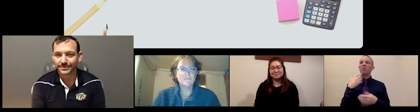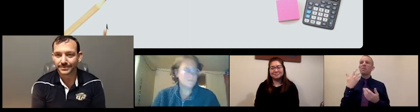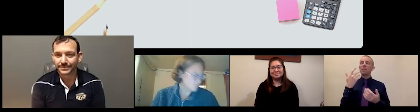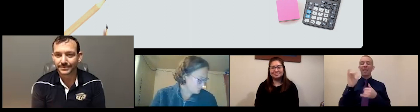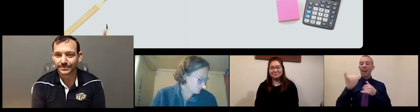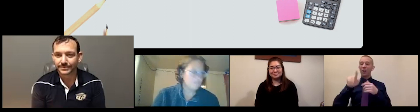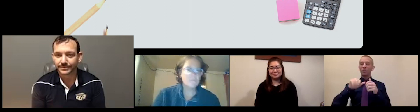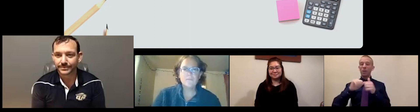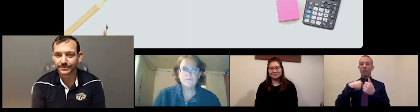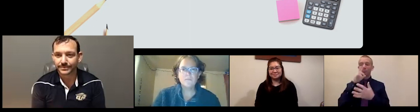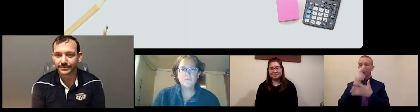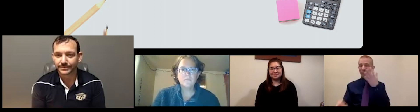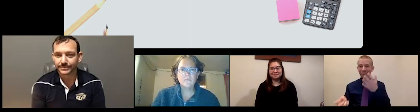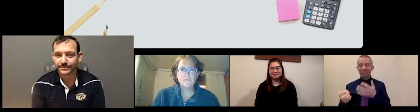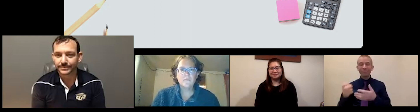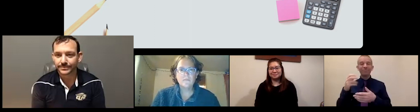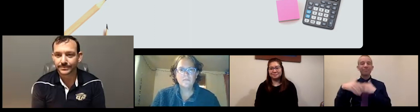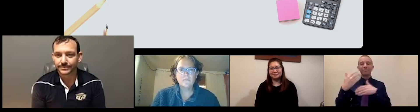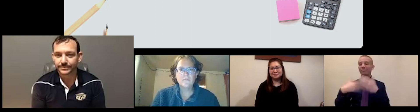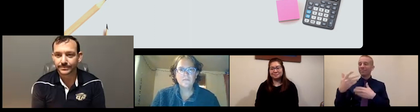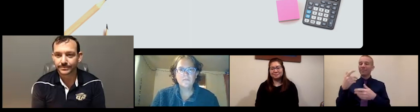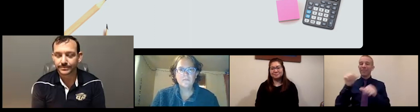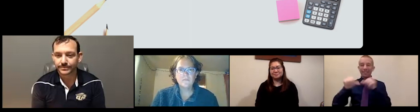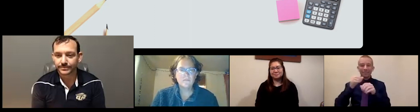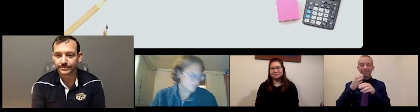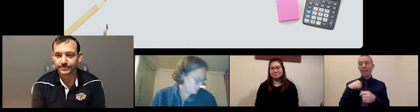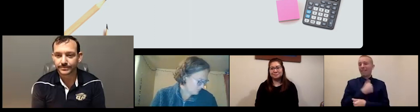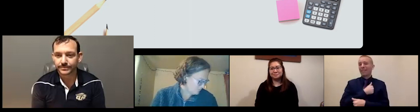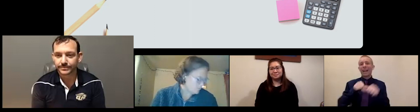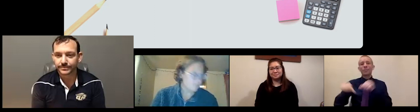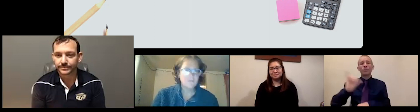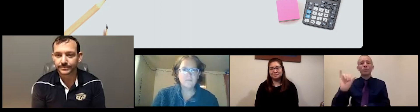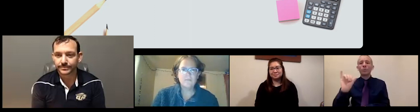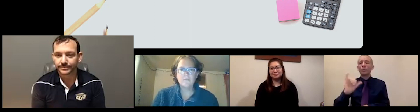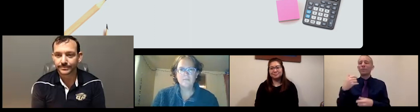So that’s how I got hooked. I love science too.